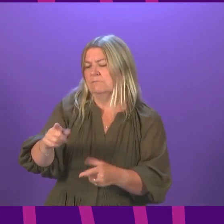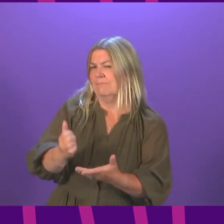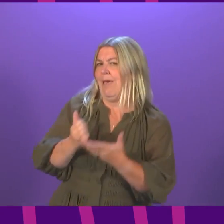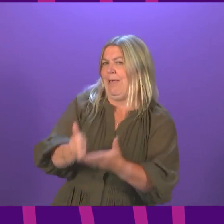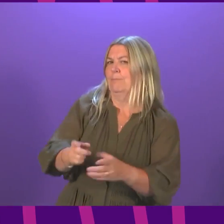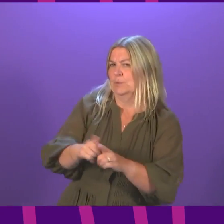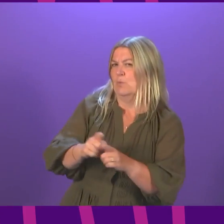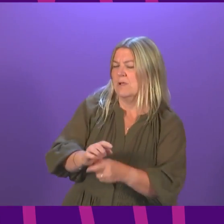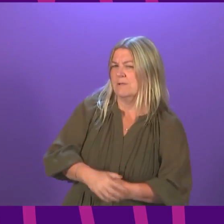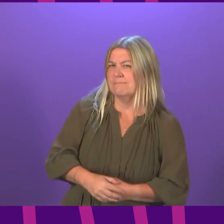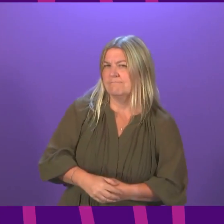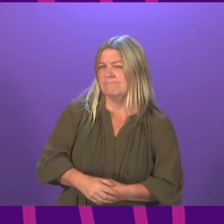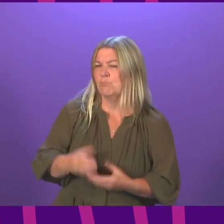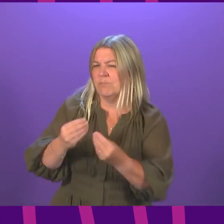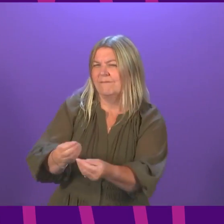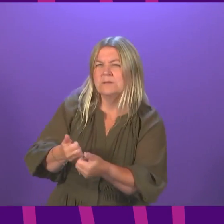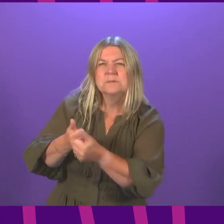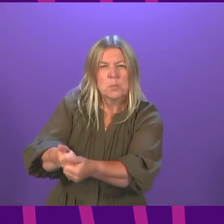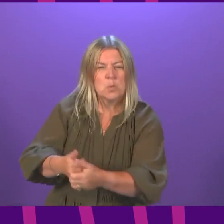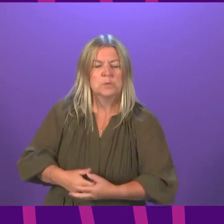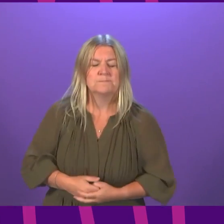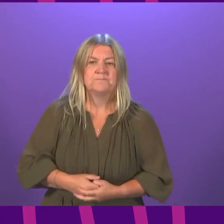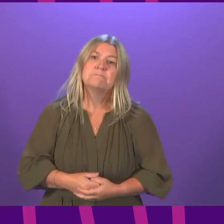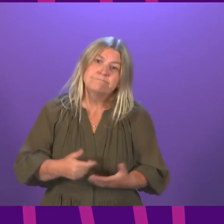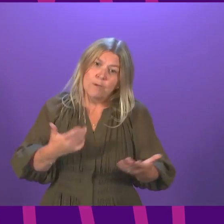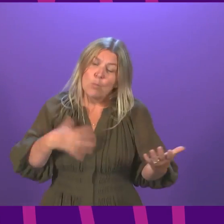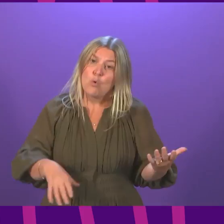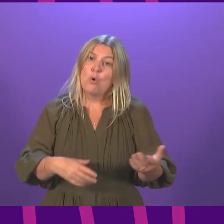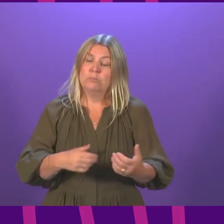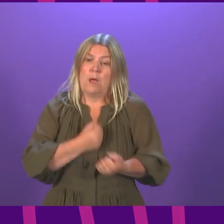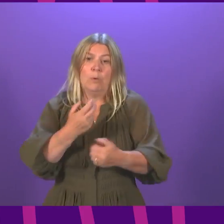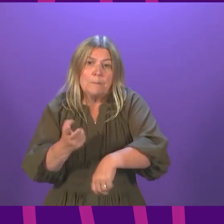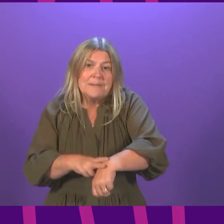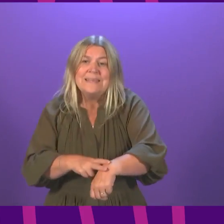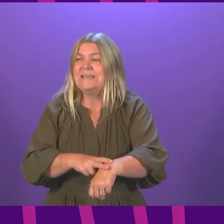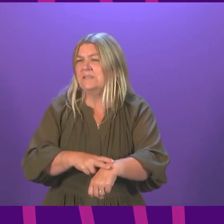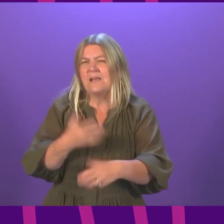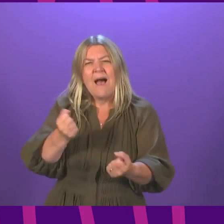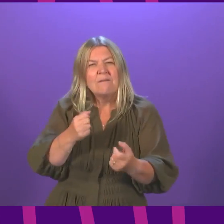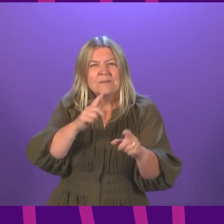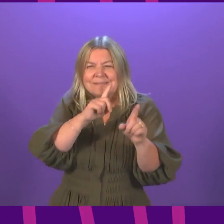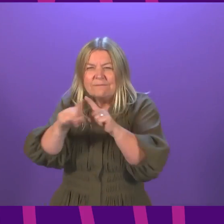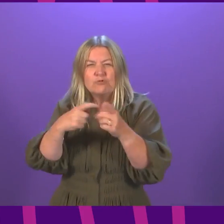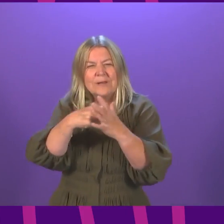thus far. I am keen to see more, or all, police officers carrying naloxone kits as quickly as possible.